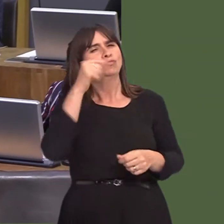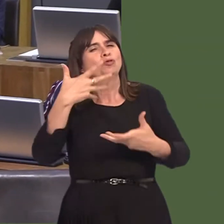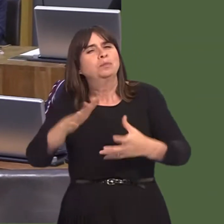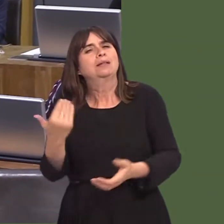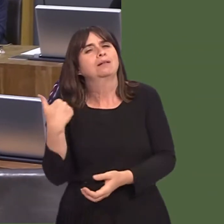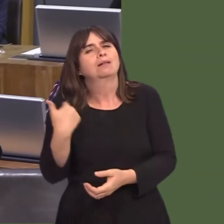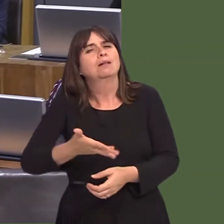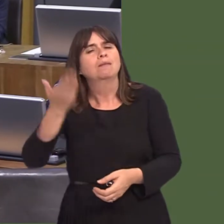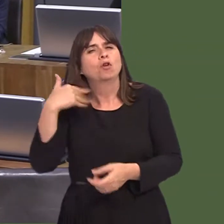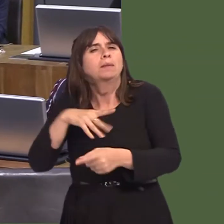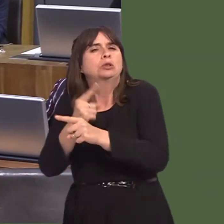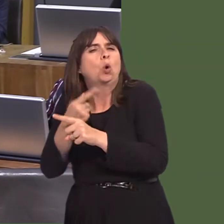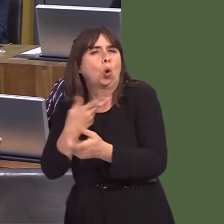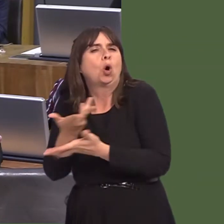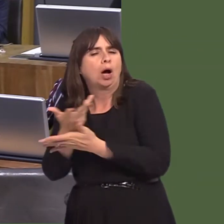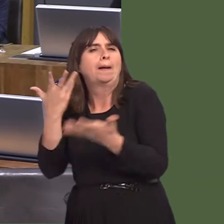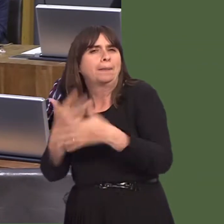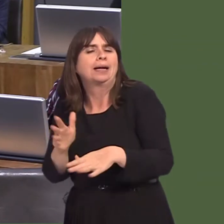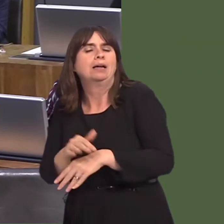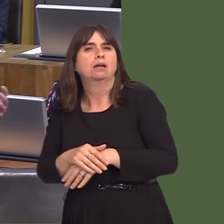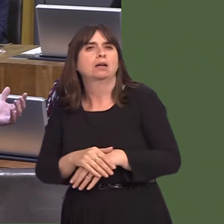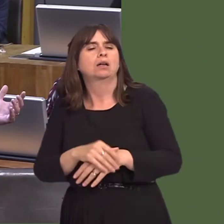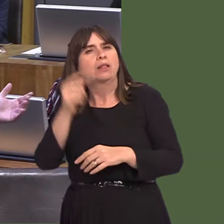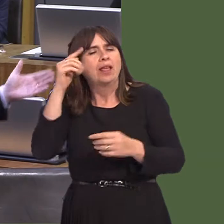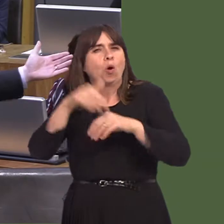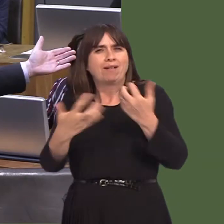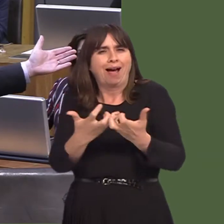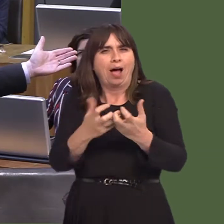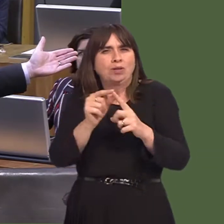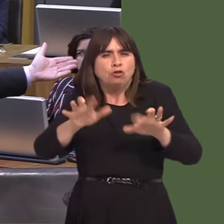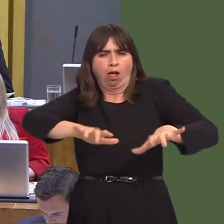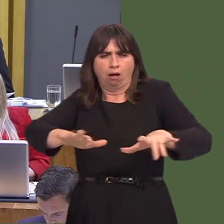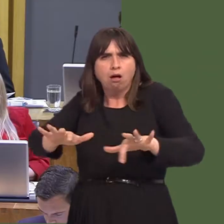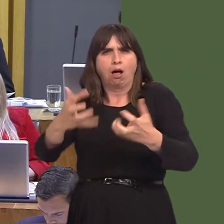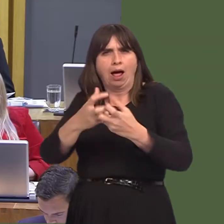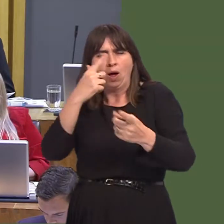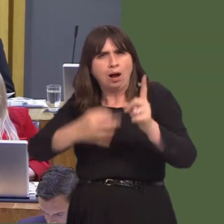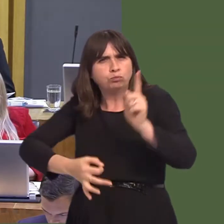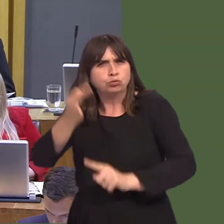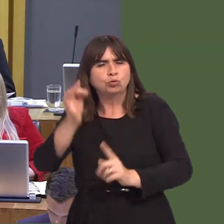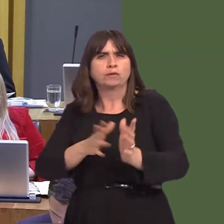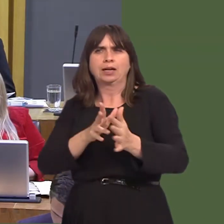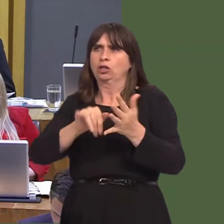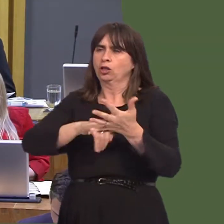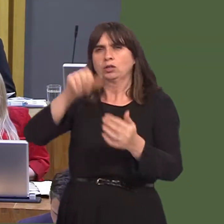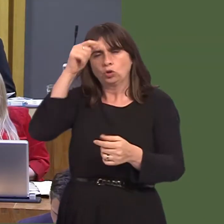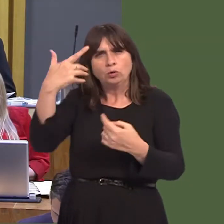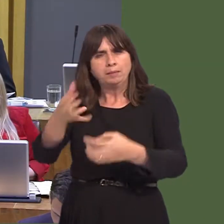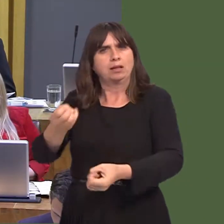how do we look at digitisation as a way of improving public service performance? He's given an example there, which he's given to me before, and it's hugely important the